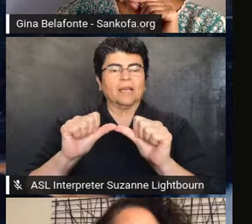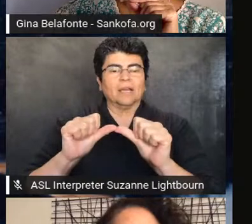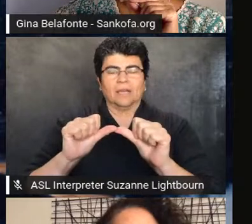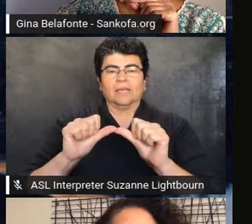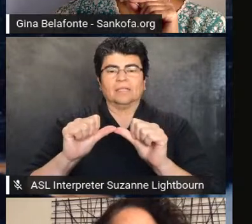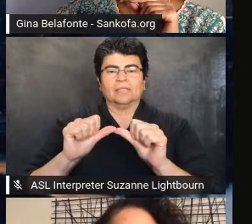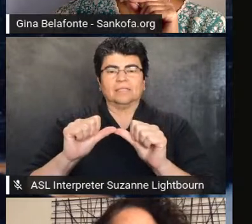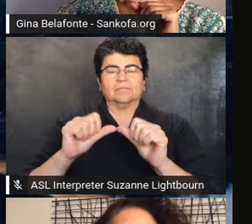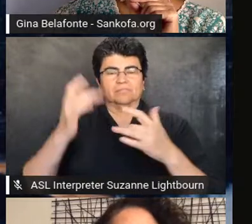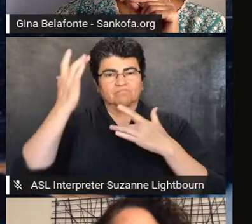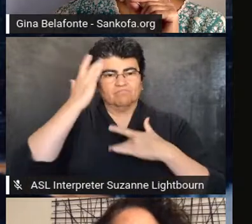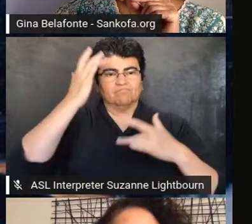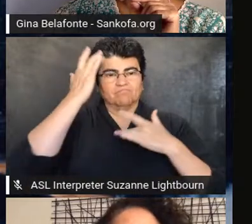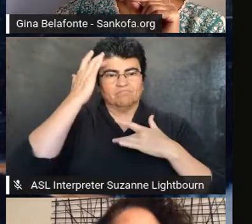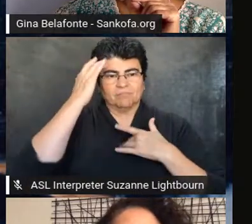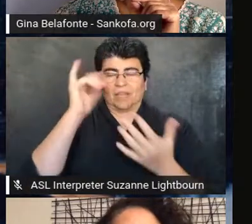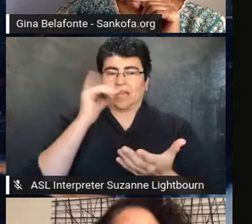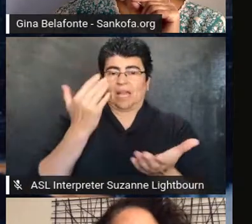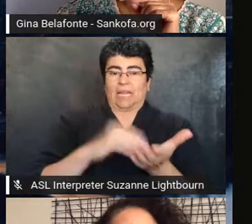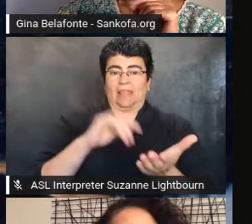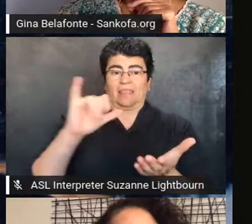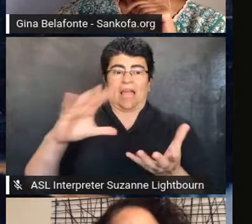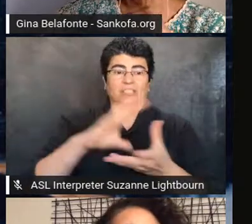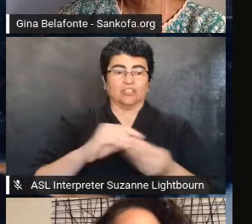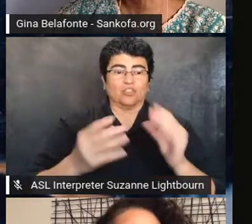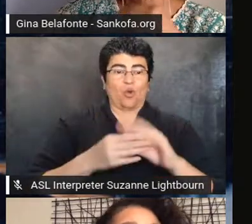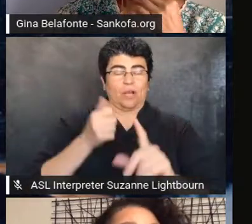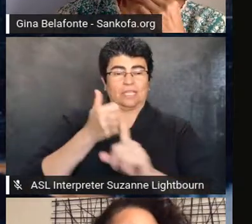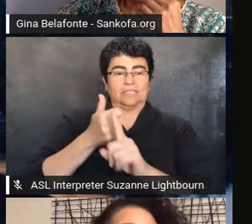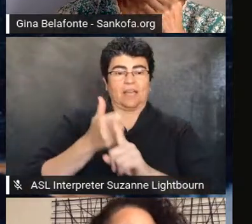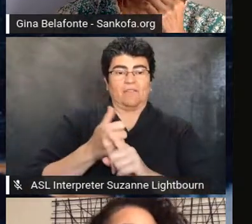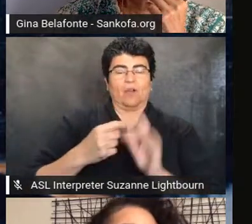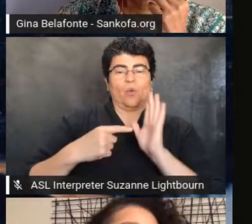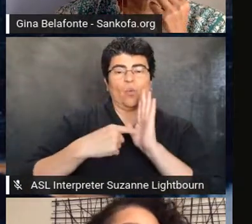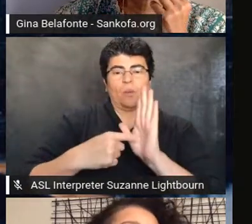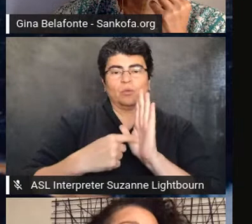and the story itself represents her struggle